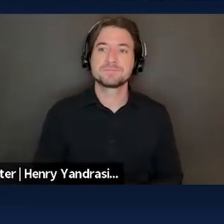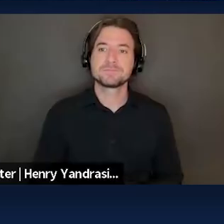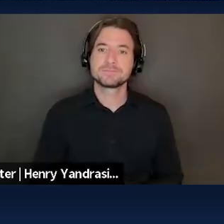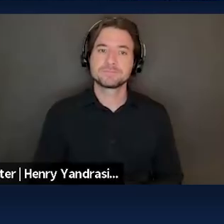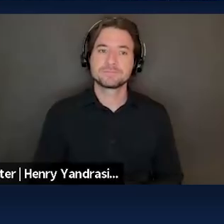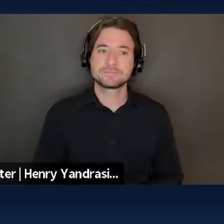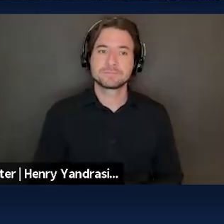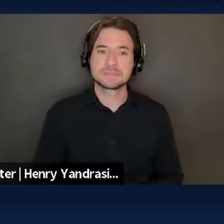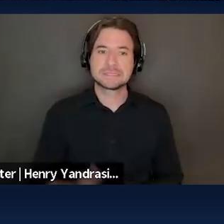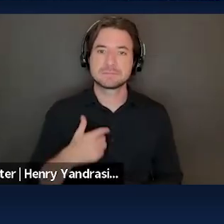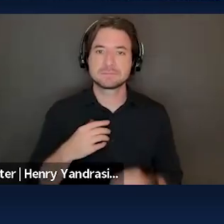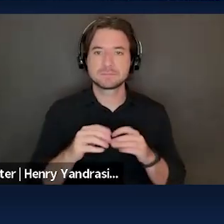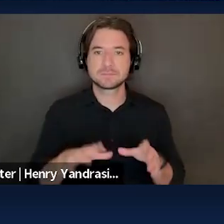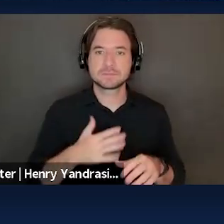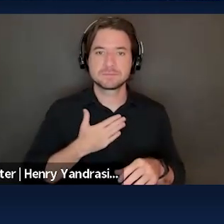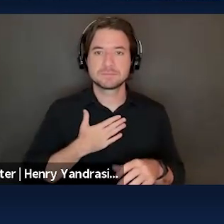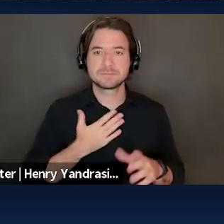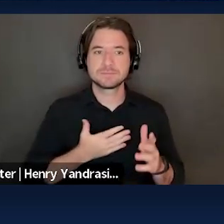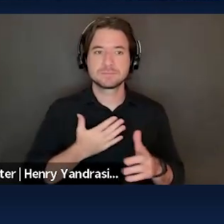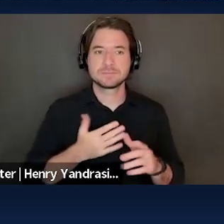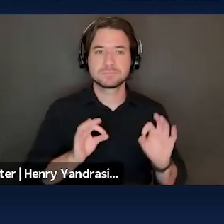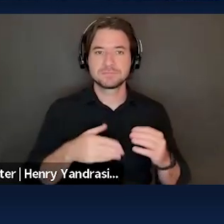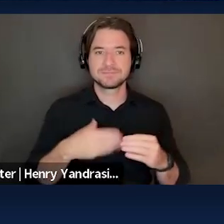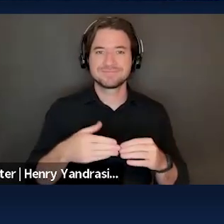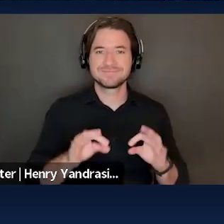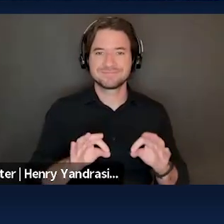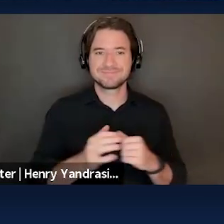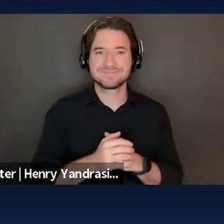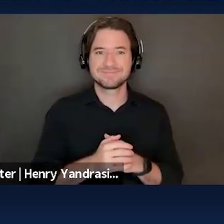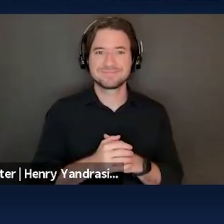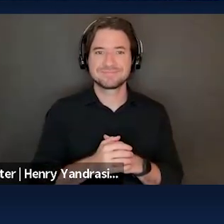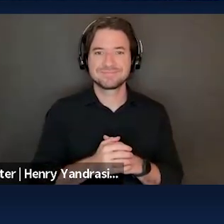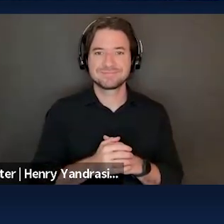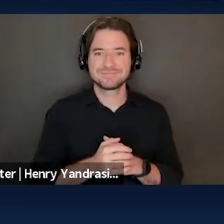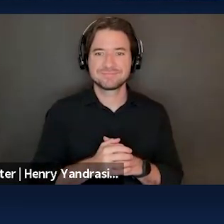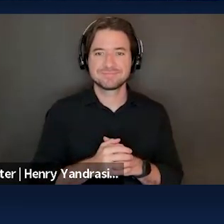I lost my…